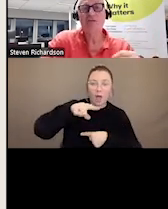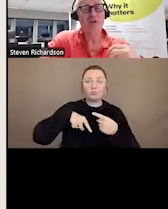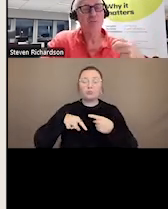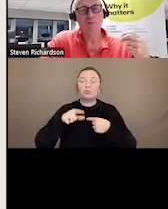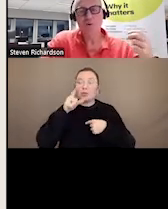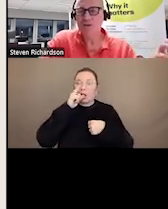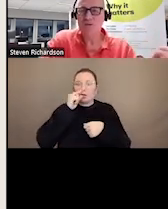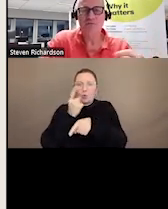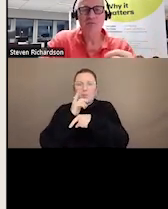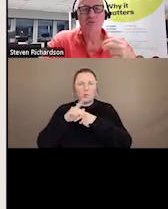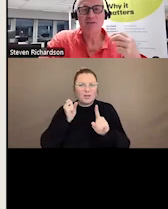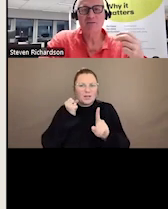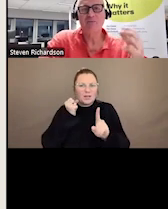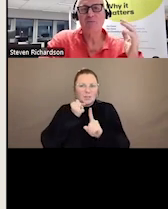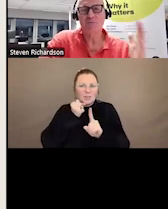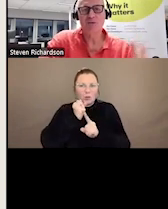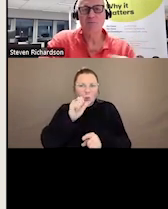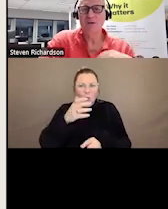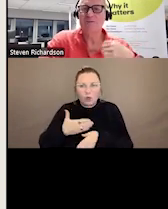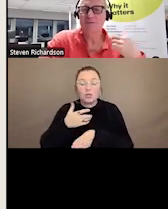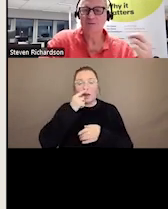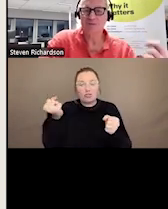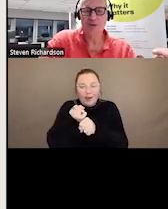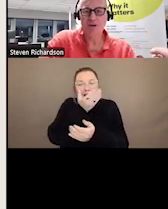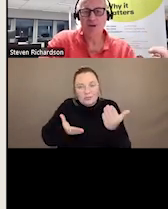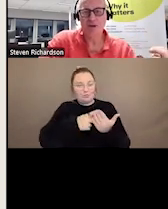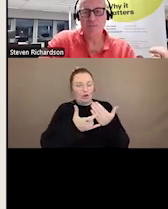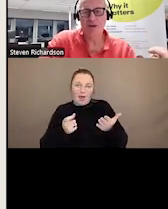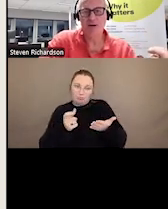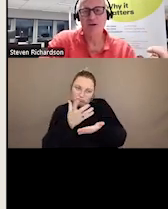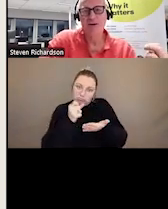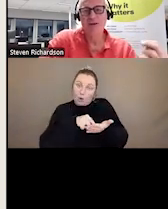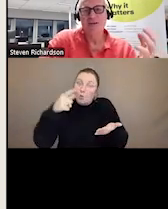around the project you are fundraising for through emails and a social media campaign.